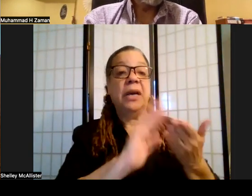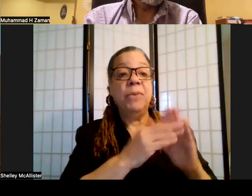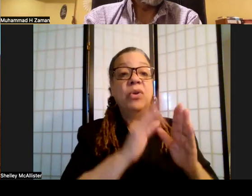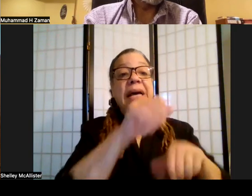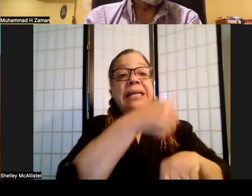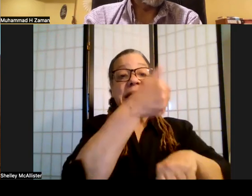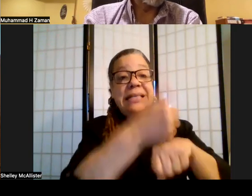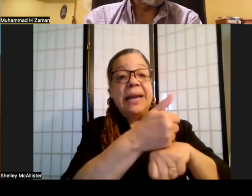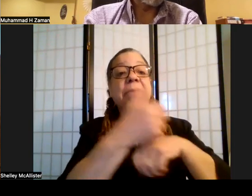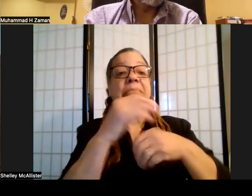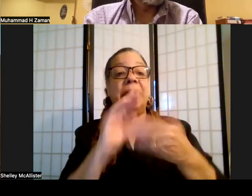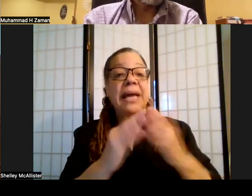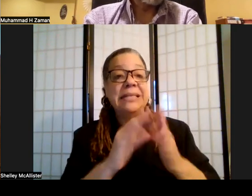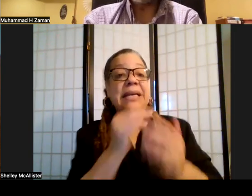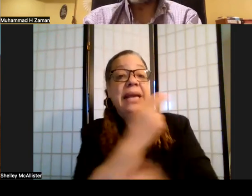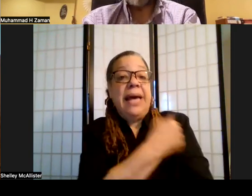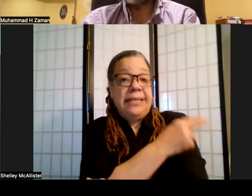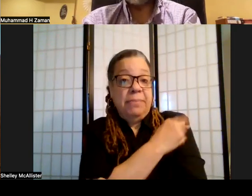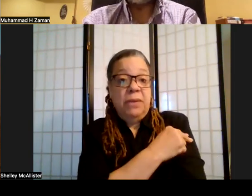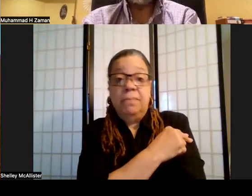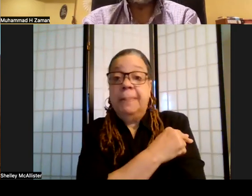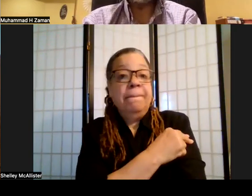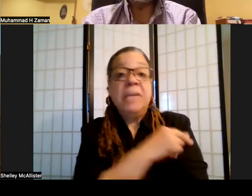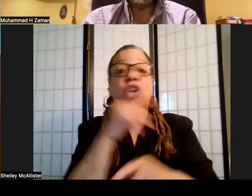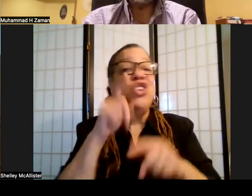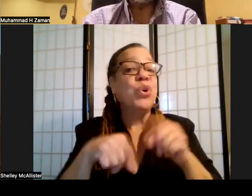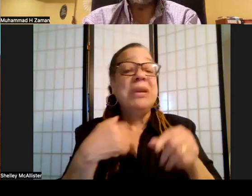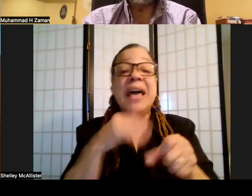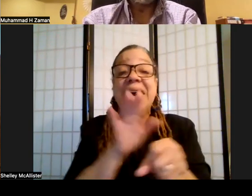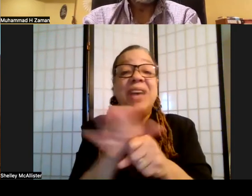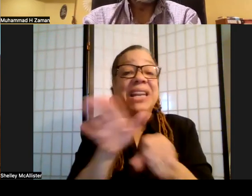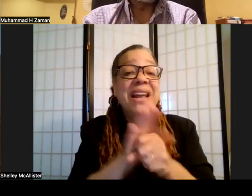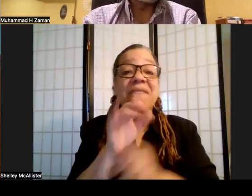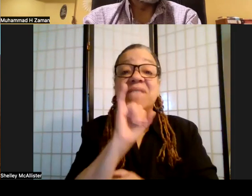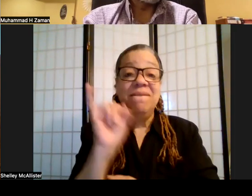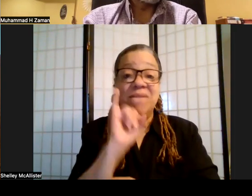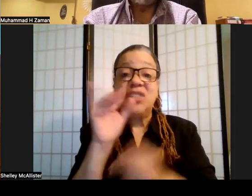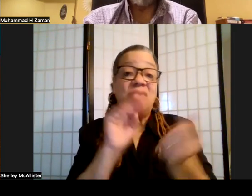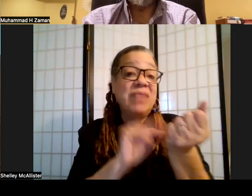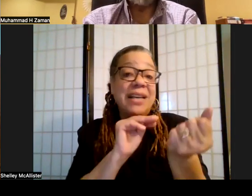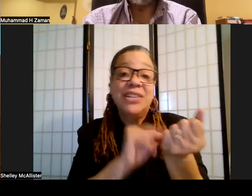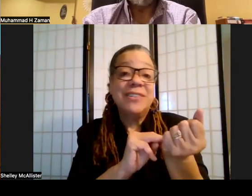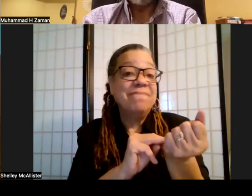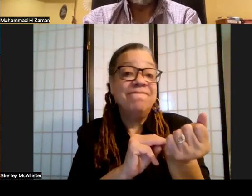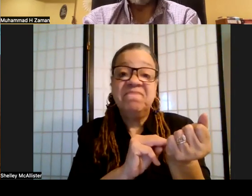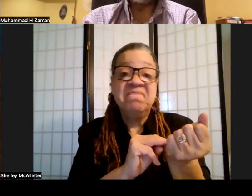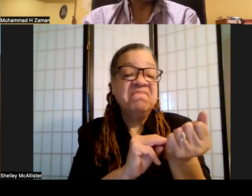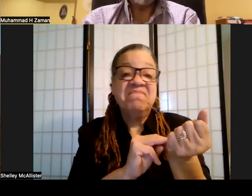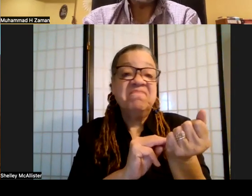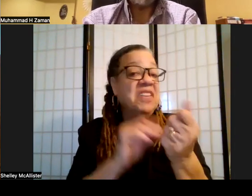that they had worked in-- you couldn't have enough infectious-- of these doctors to fill the the quora. I mean, there were just